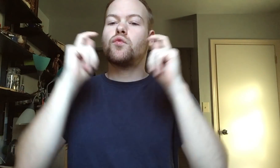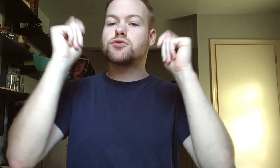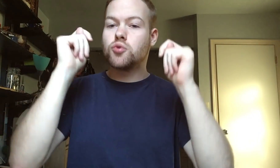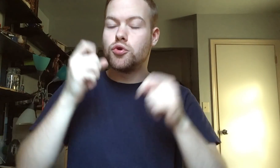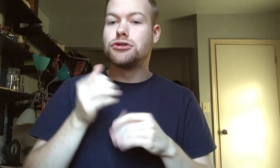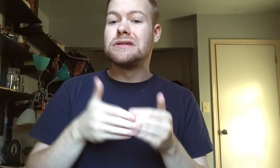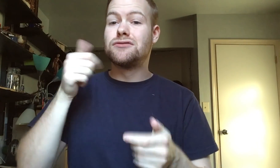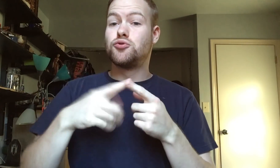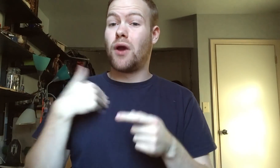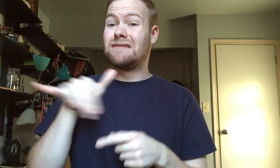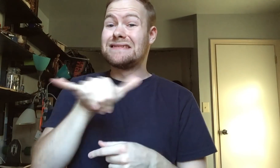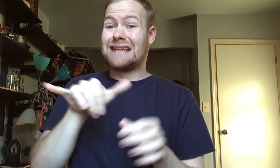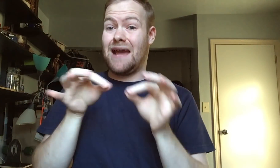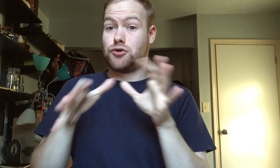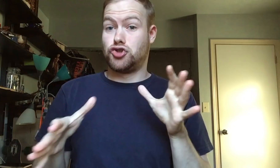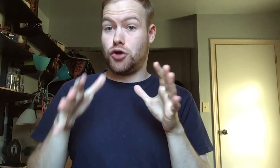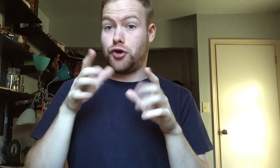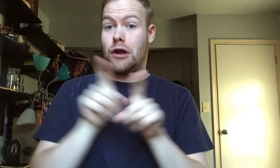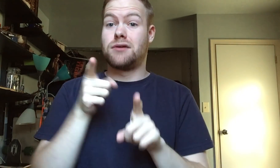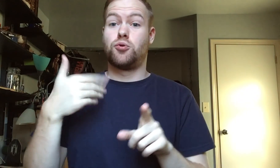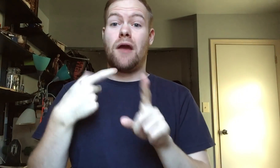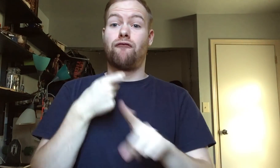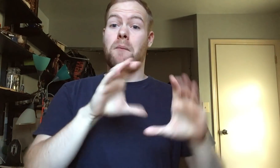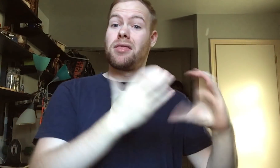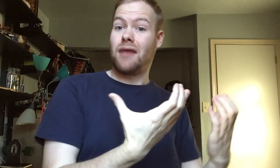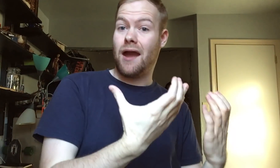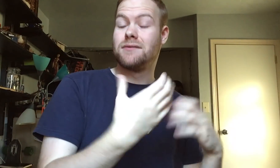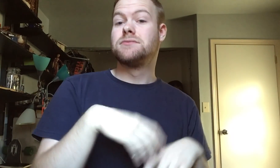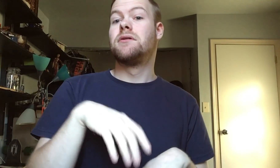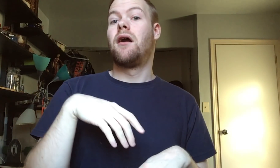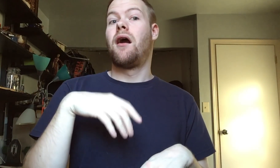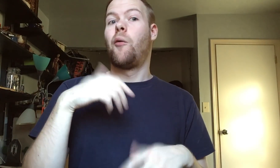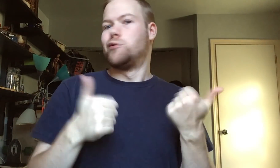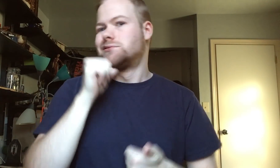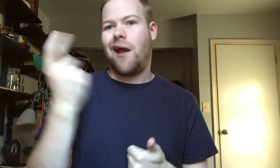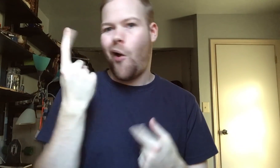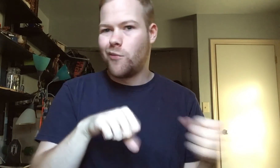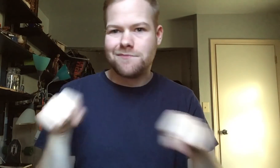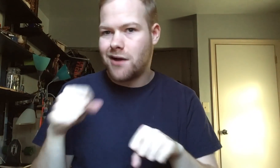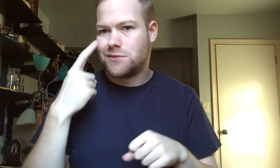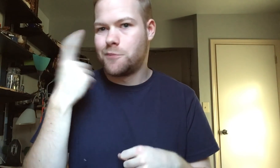With tutors, it’s easier to have the same interpreter as you have from the class, which is not always possible.